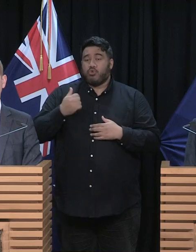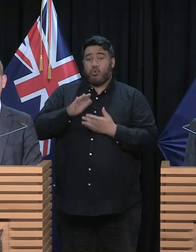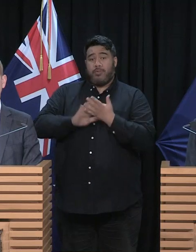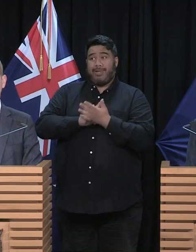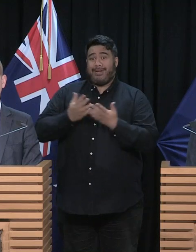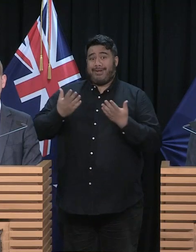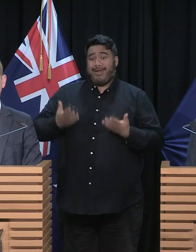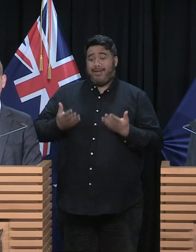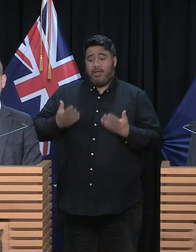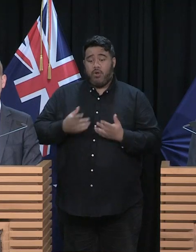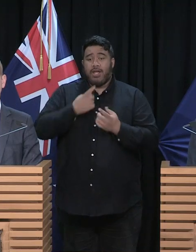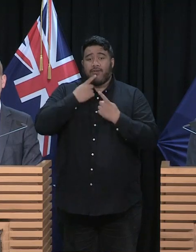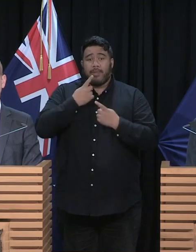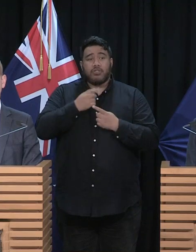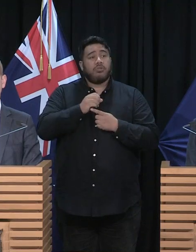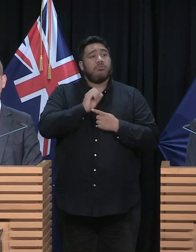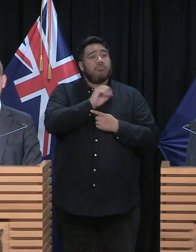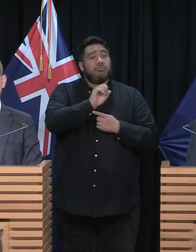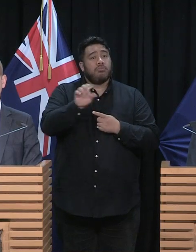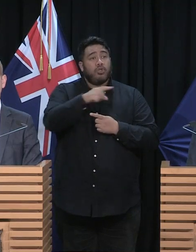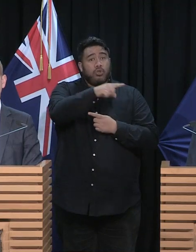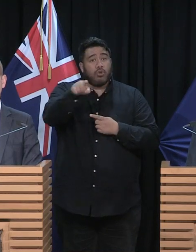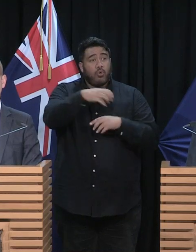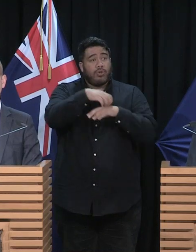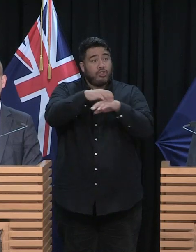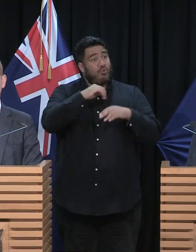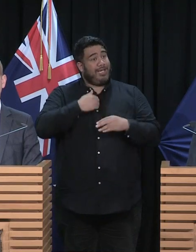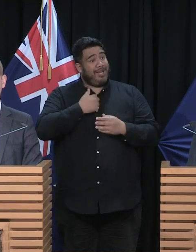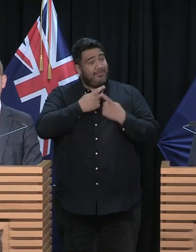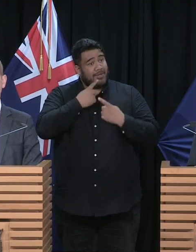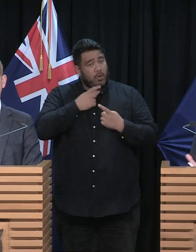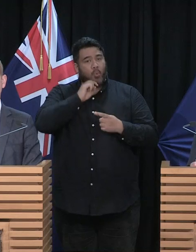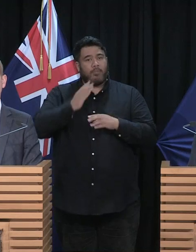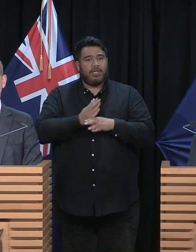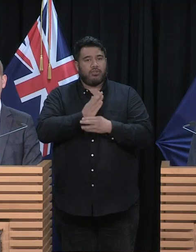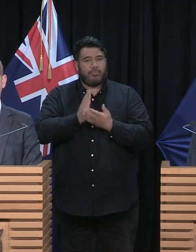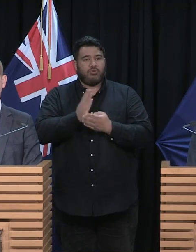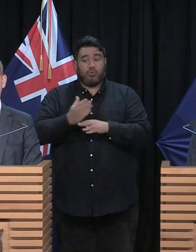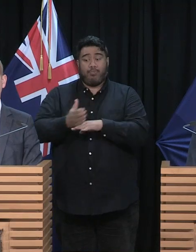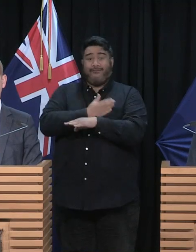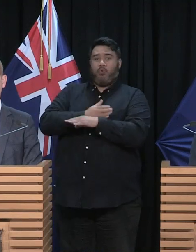and we will now, of course - if we are sharing that information with organisations